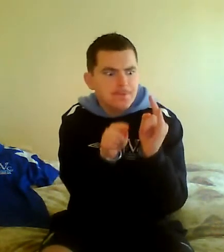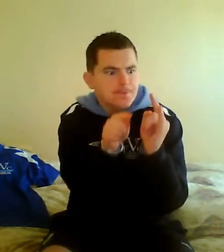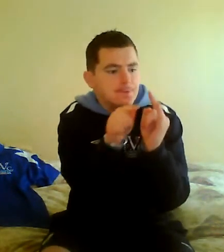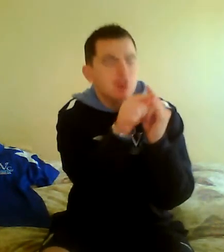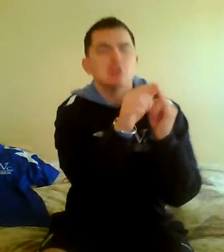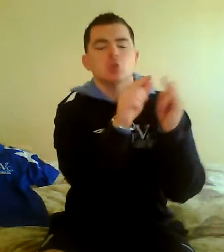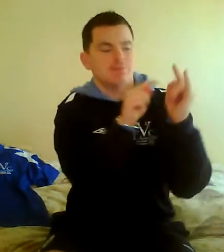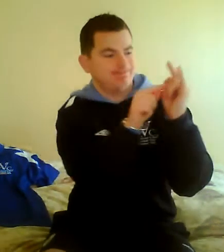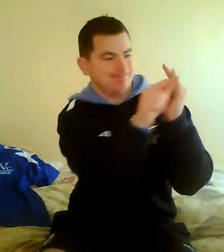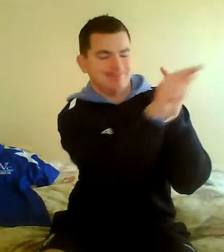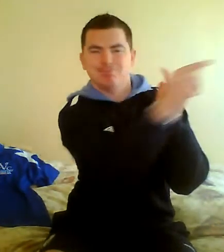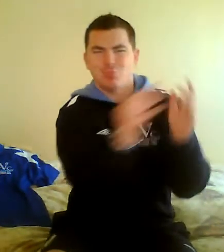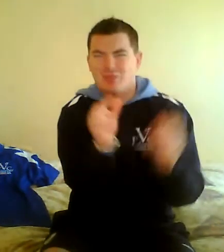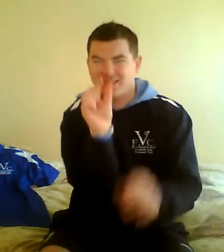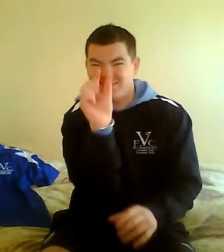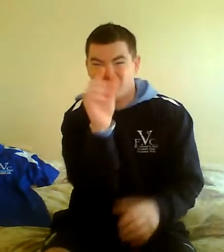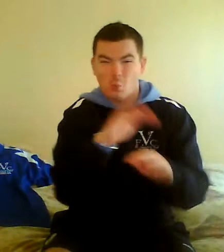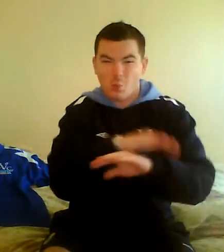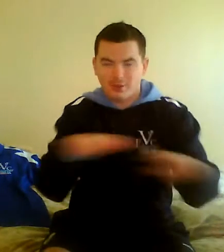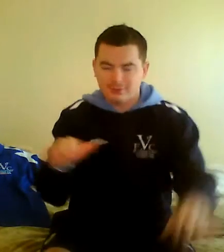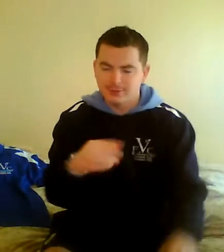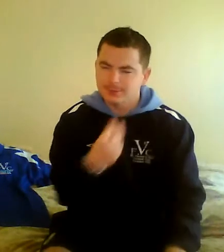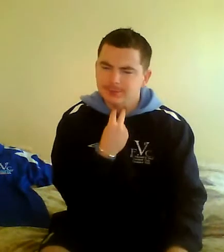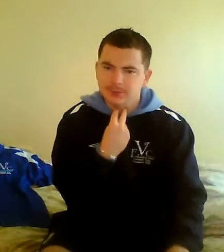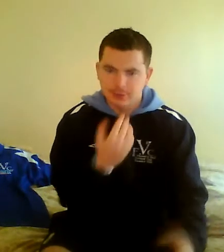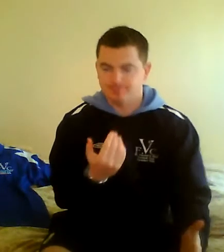that narrowly missed the goal by inches.